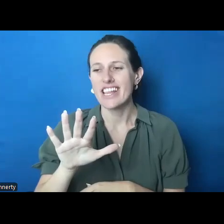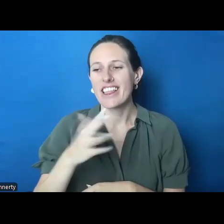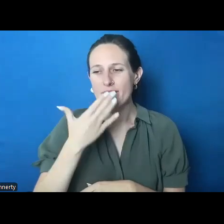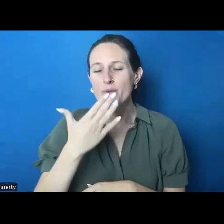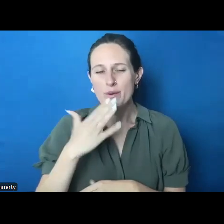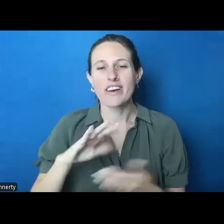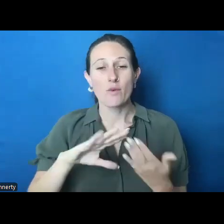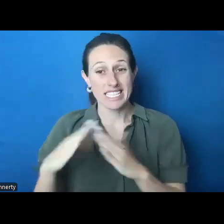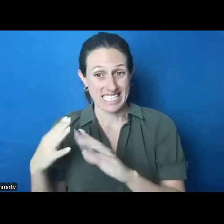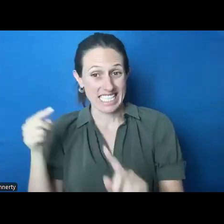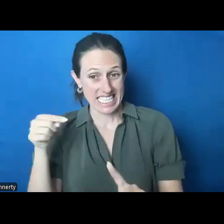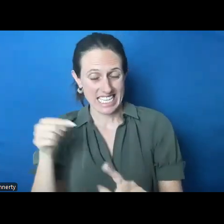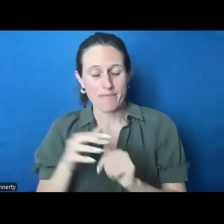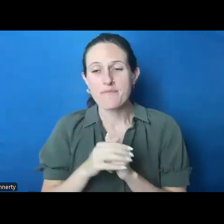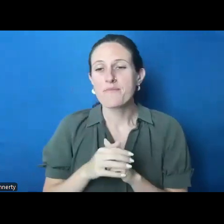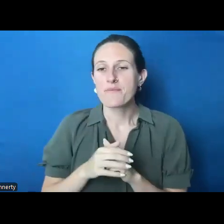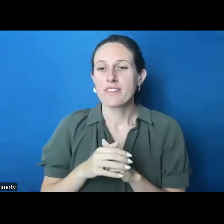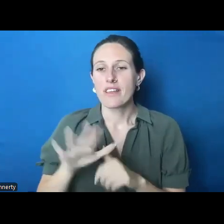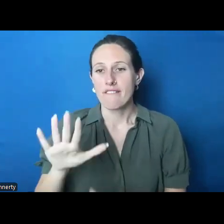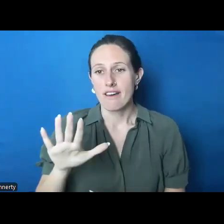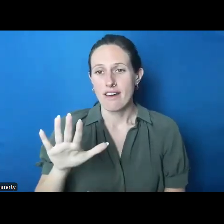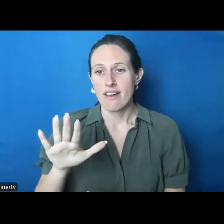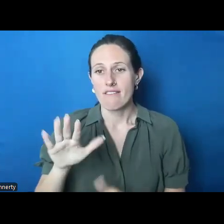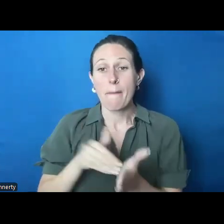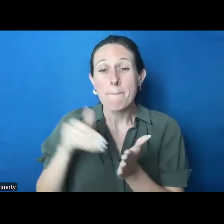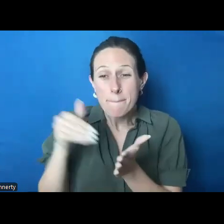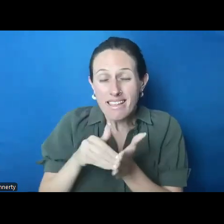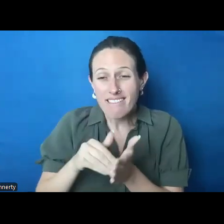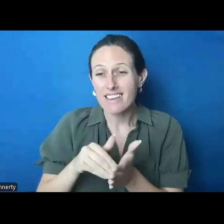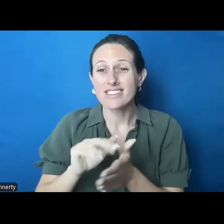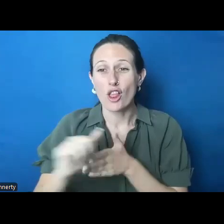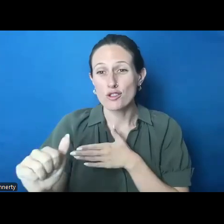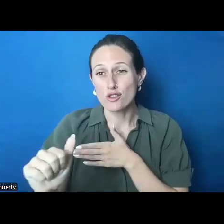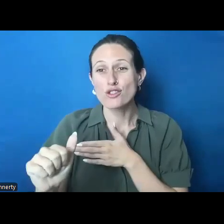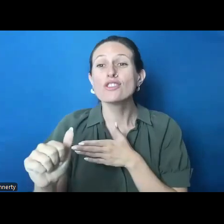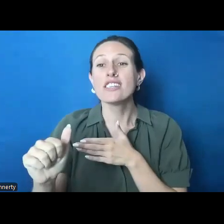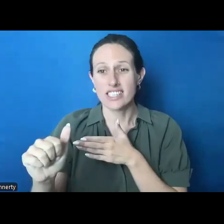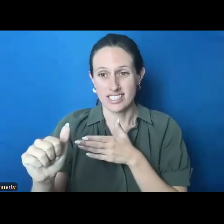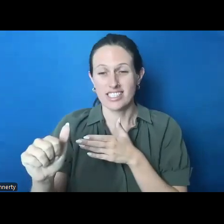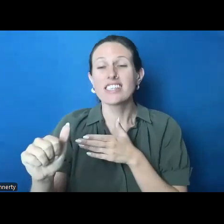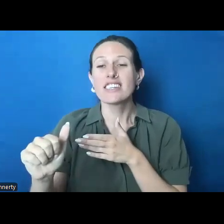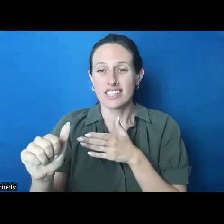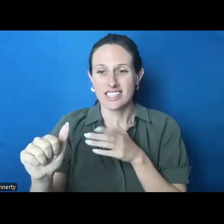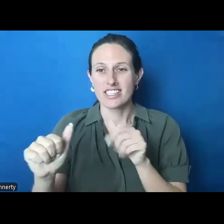funds to go towards municipal